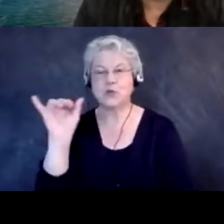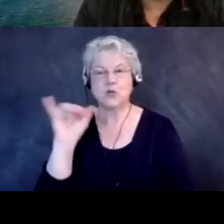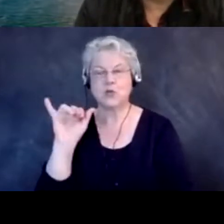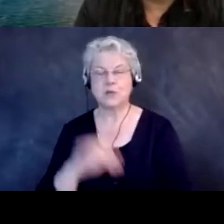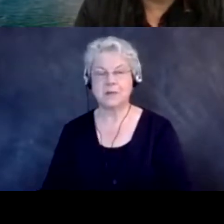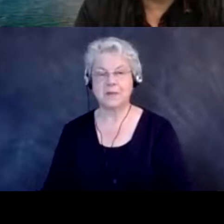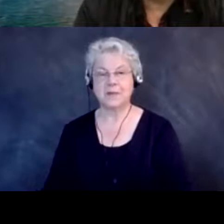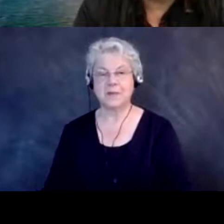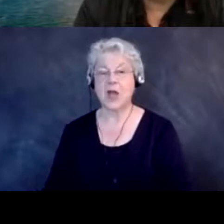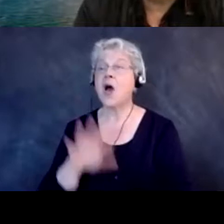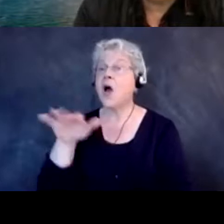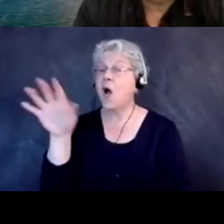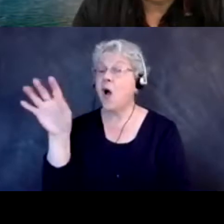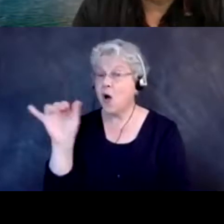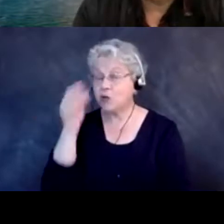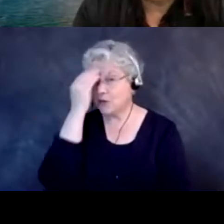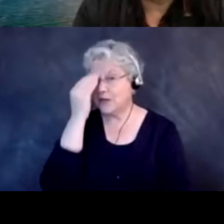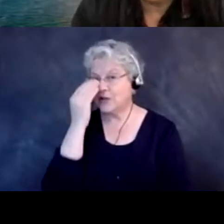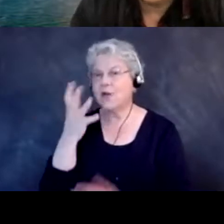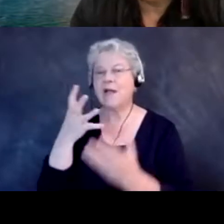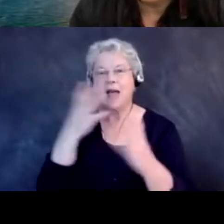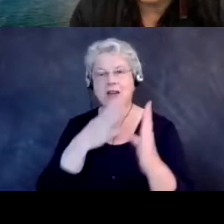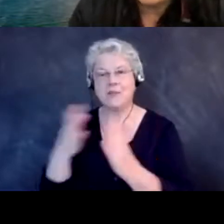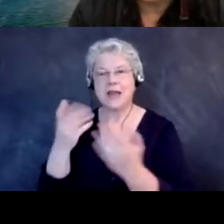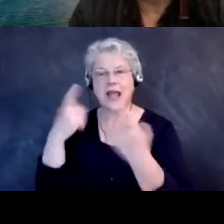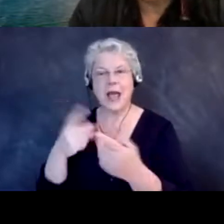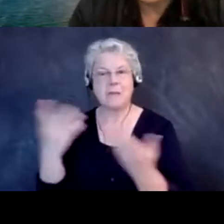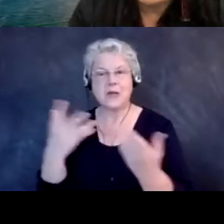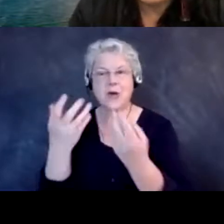to say that a lot of planning happens when we’re sitting around and eating and when we’re talking.